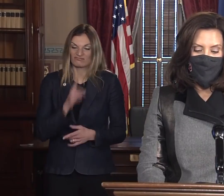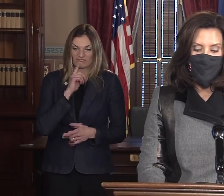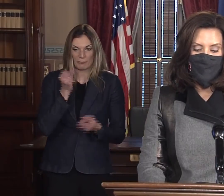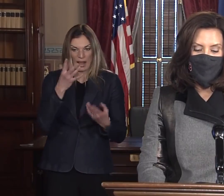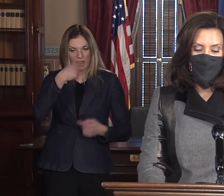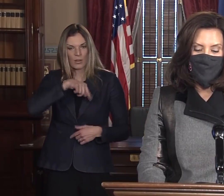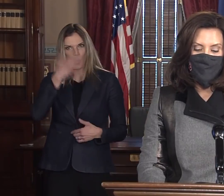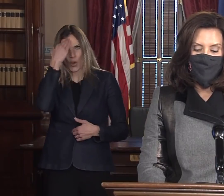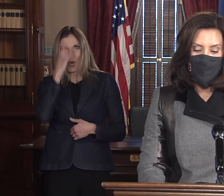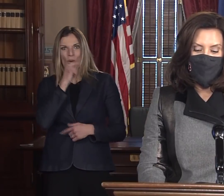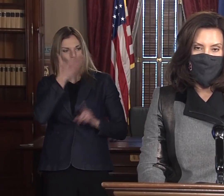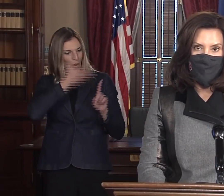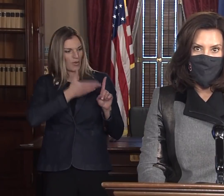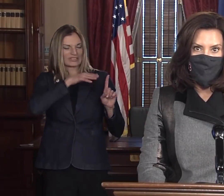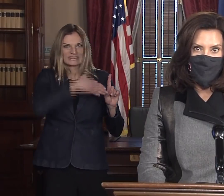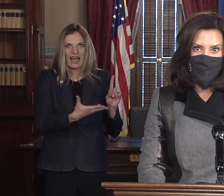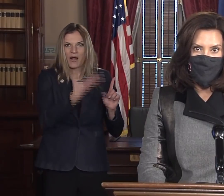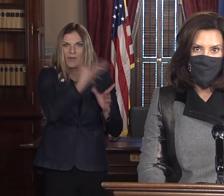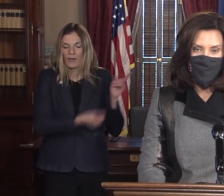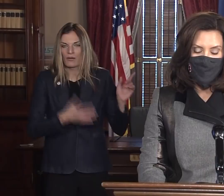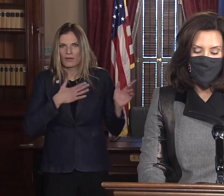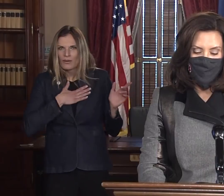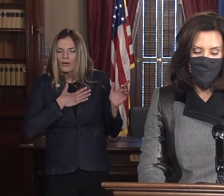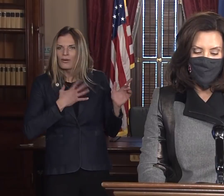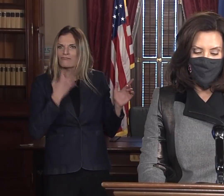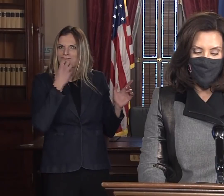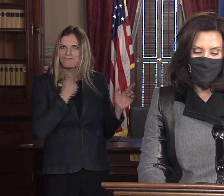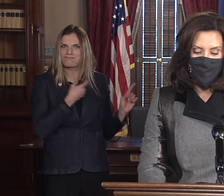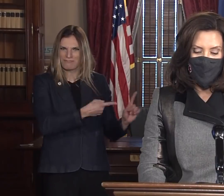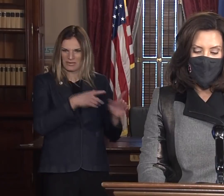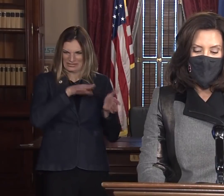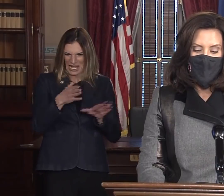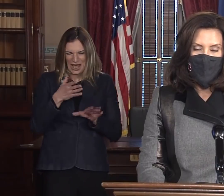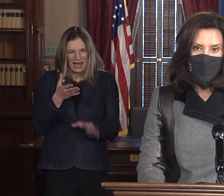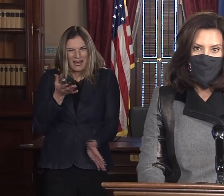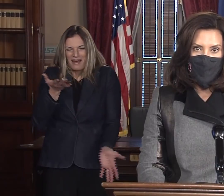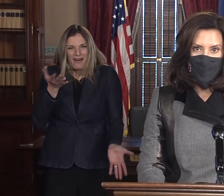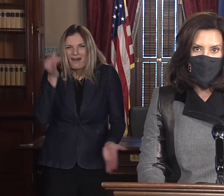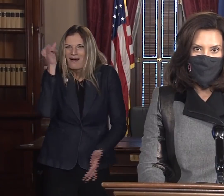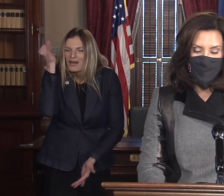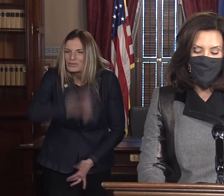7,000 LIVES OF MICHIGANERS. MANY OF US KNOW PEOPLE WHO HAVE DIED OF COVID-19.